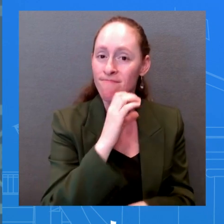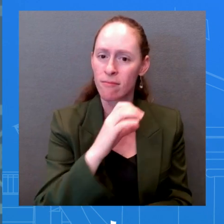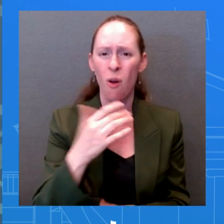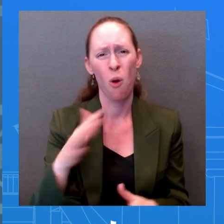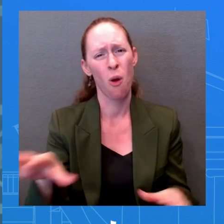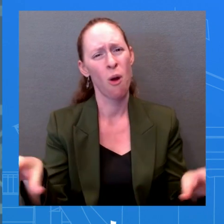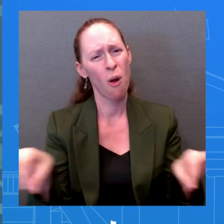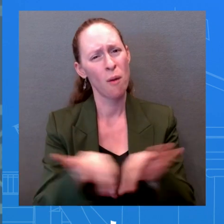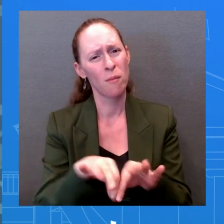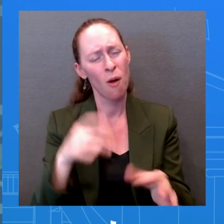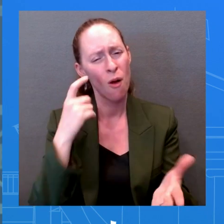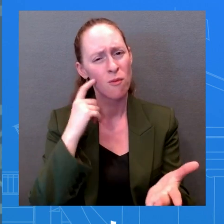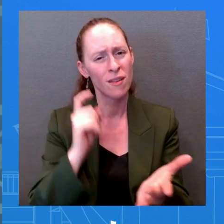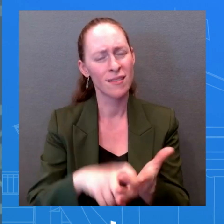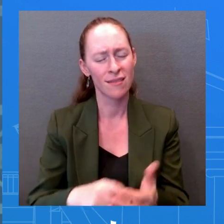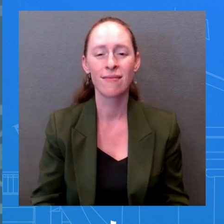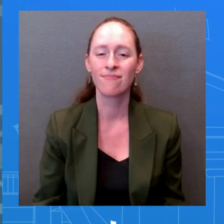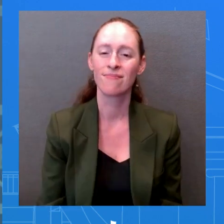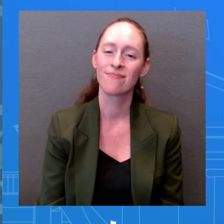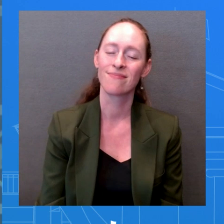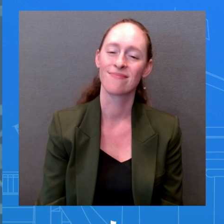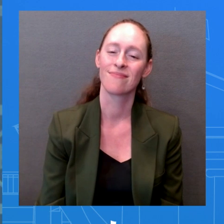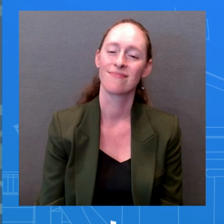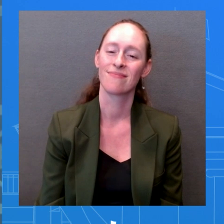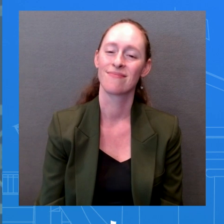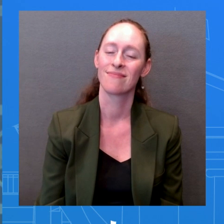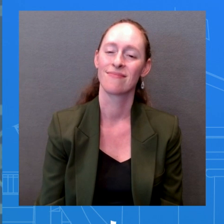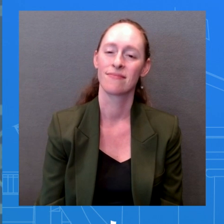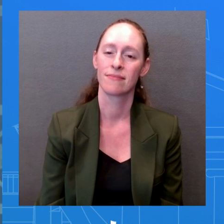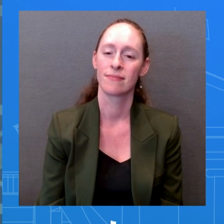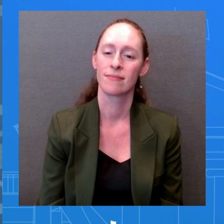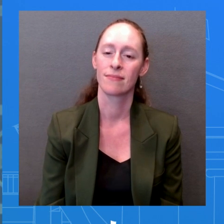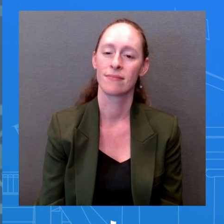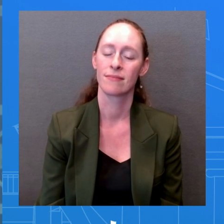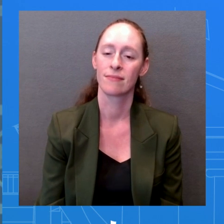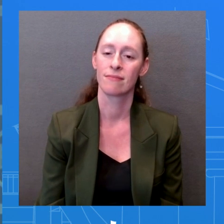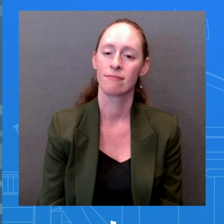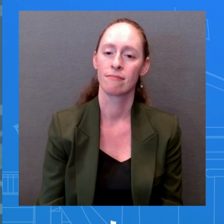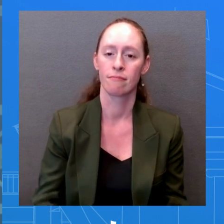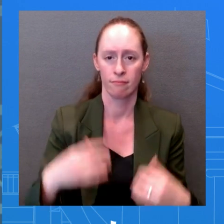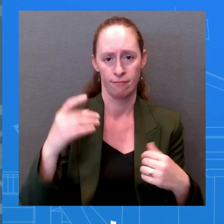had been fighting decades and decades against Big Pharma. And the American people won.